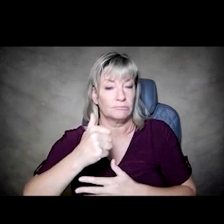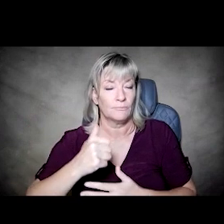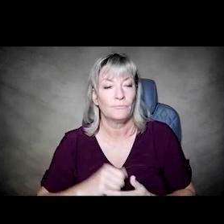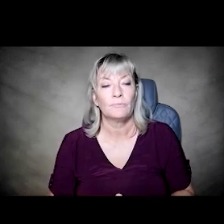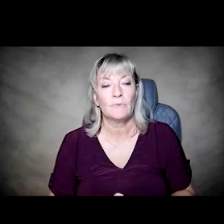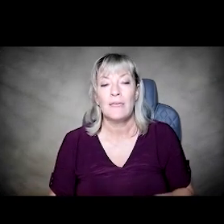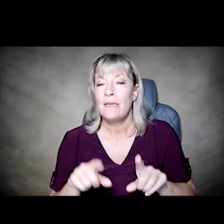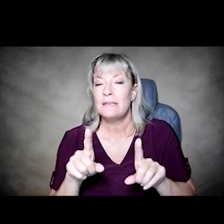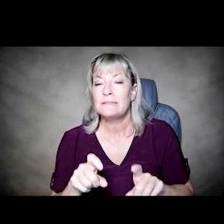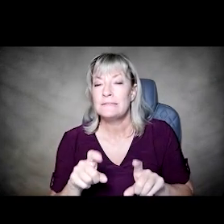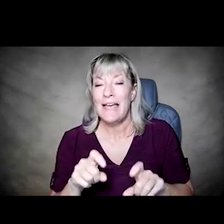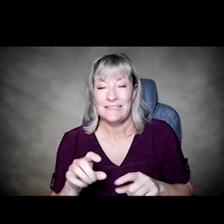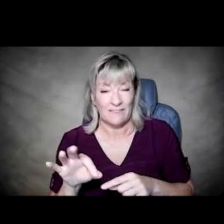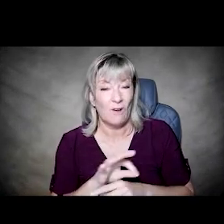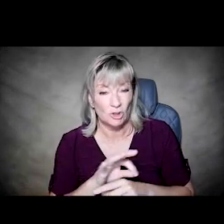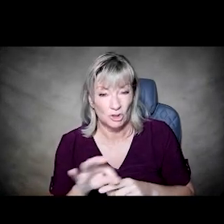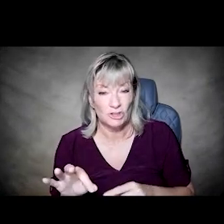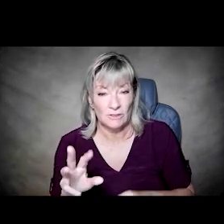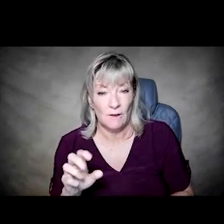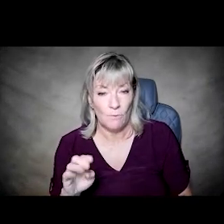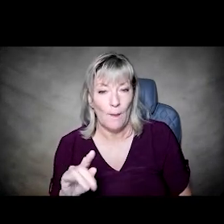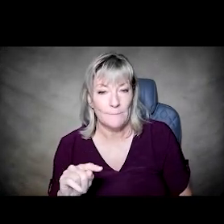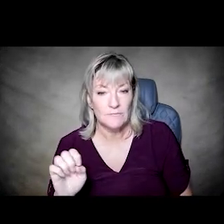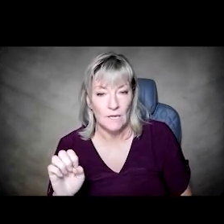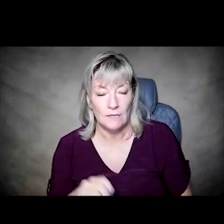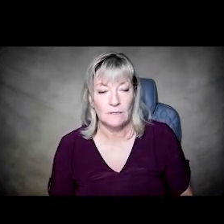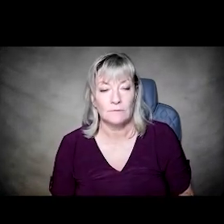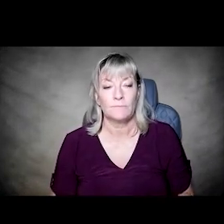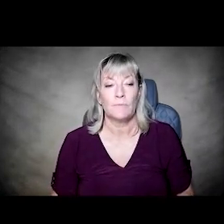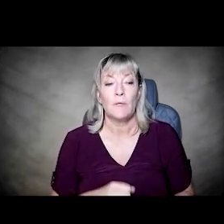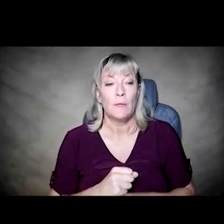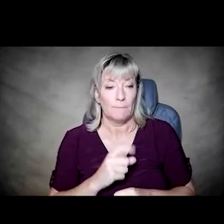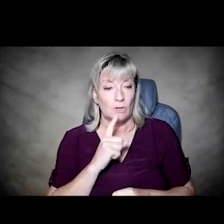Test website functionality. Ensure there are no spelling